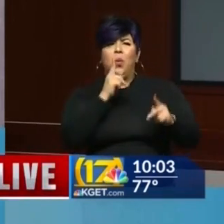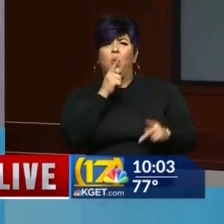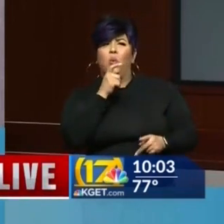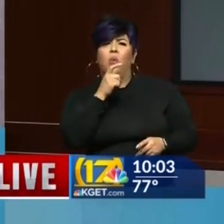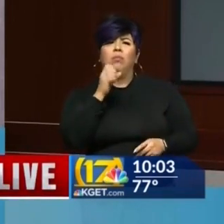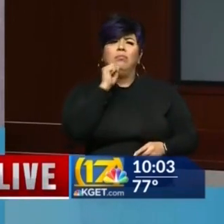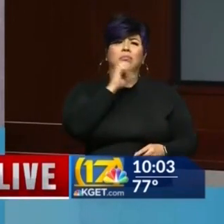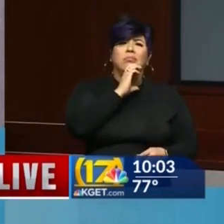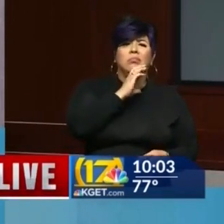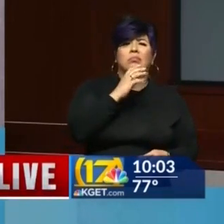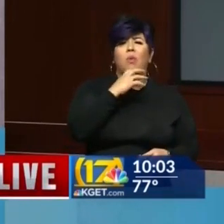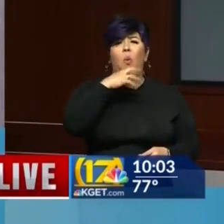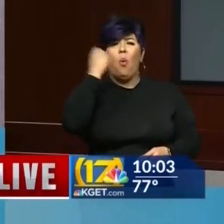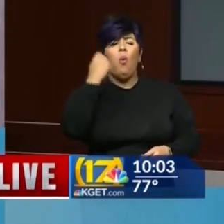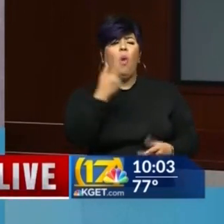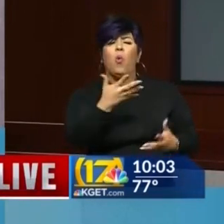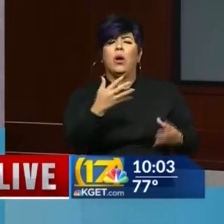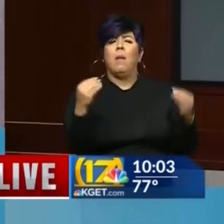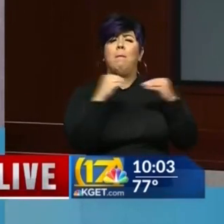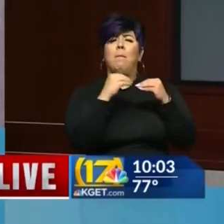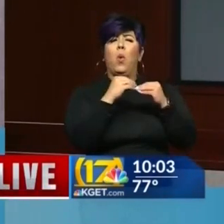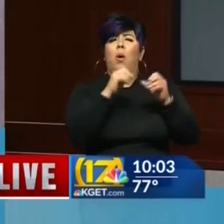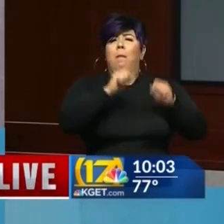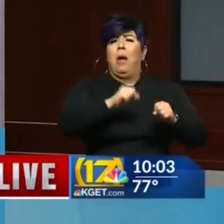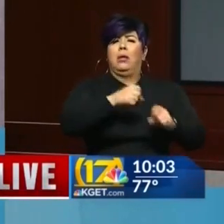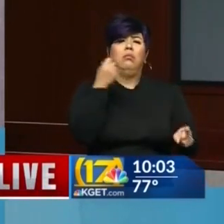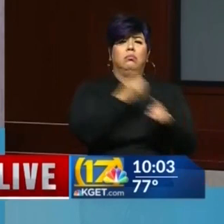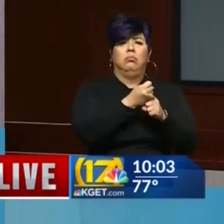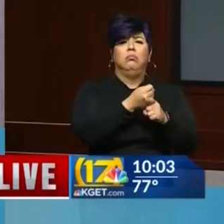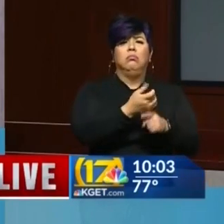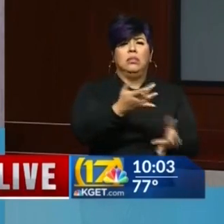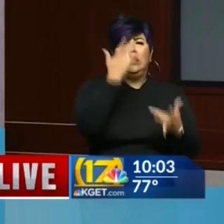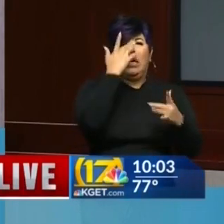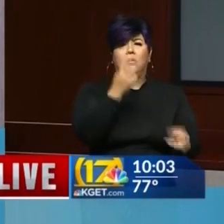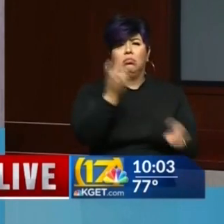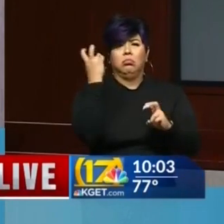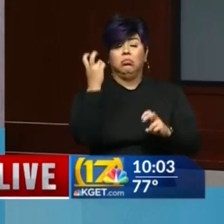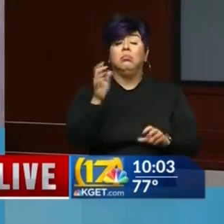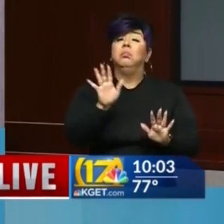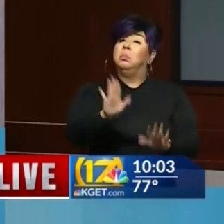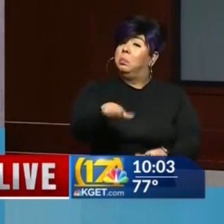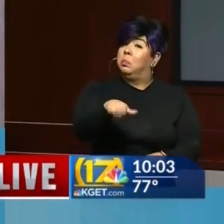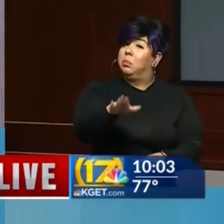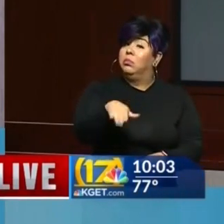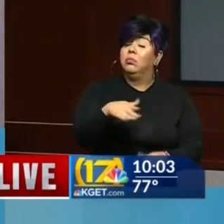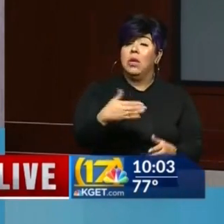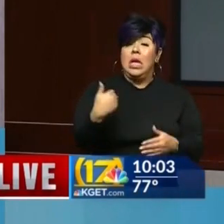PANDEMIC, THE CDC HAS INDICATED THAT THIS AGE GROUP AS MORE SUSCEPTIBLE TO SEVERE ILLNESS FROM COVID-19.